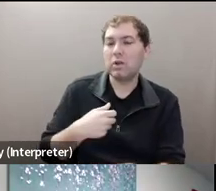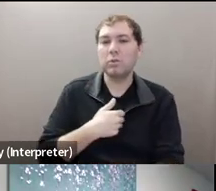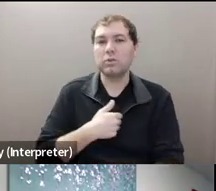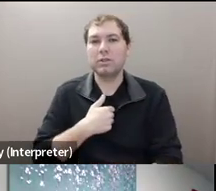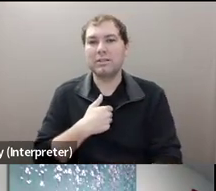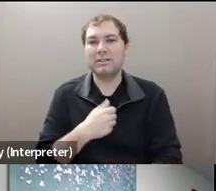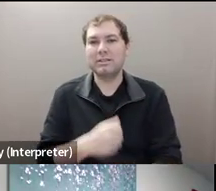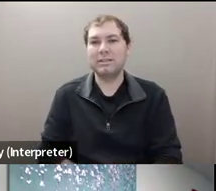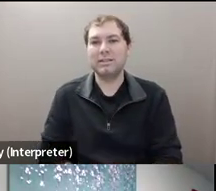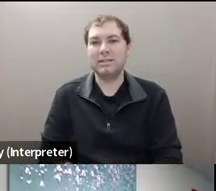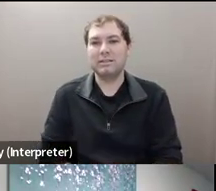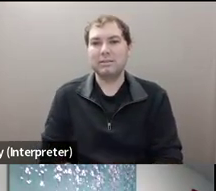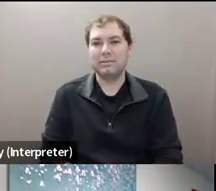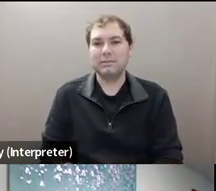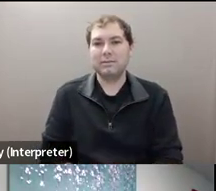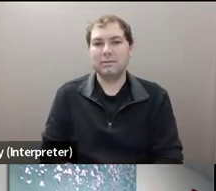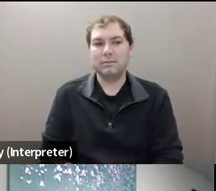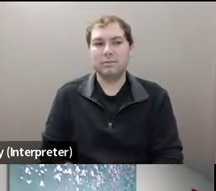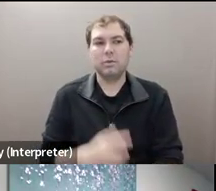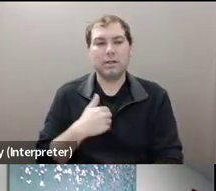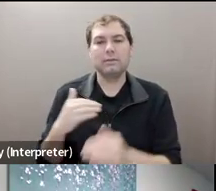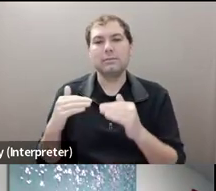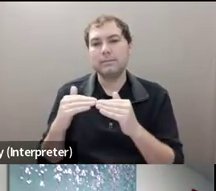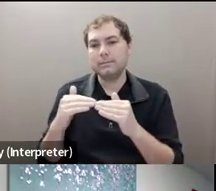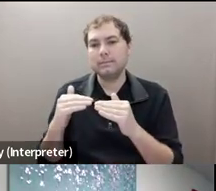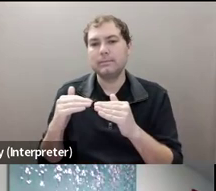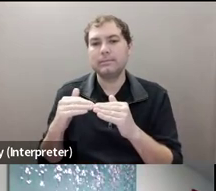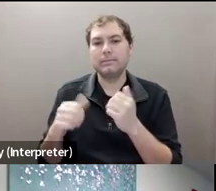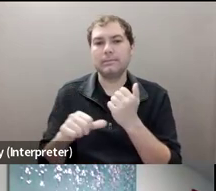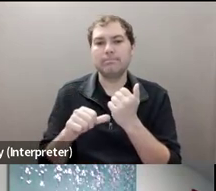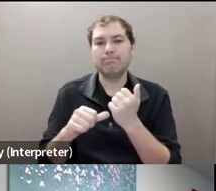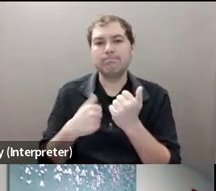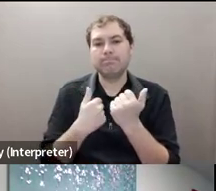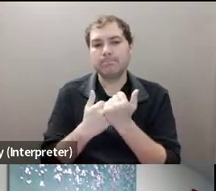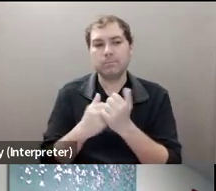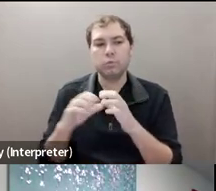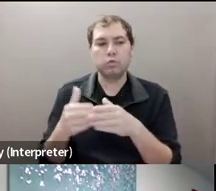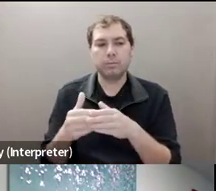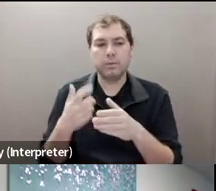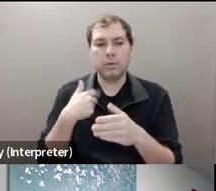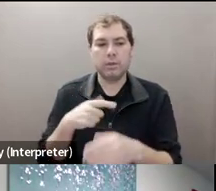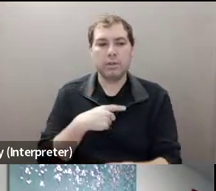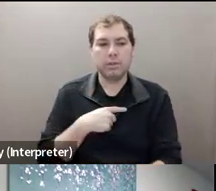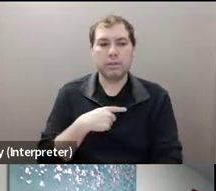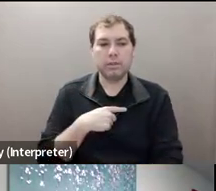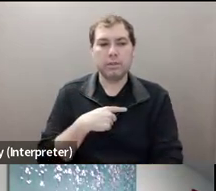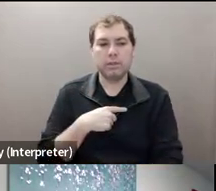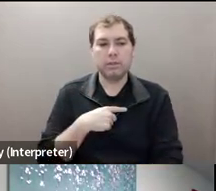17036717673: So what I was saying is, we had a peer support group, and 17036717673: had a very skillful